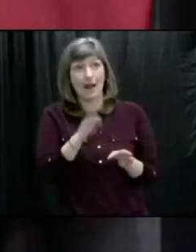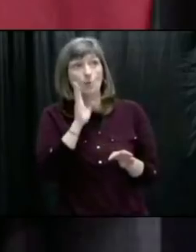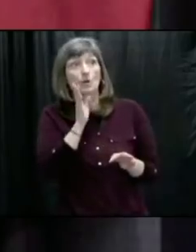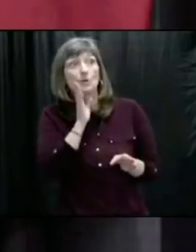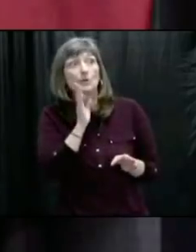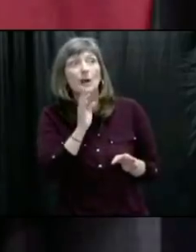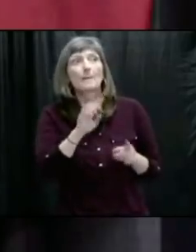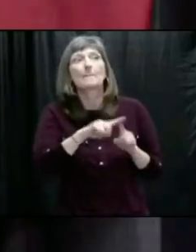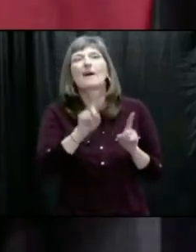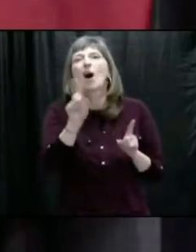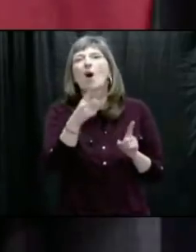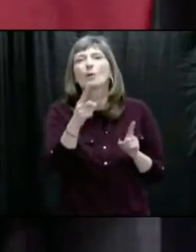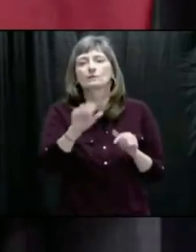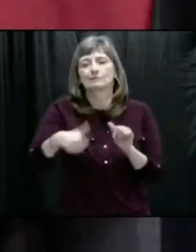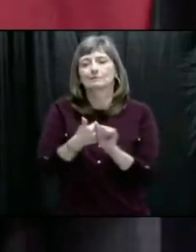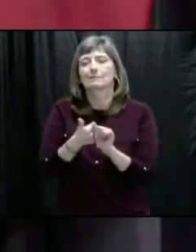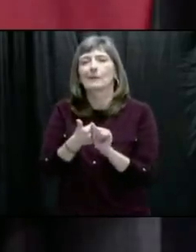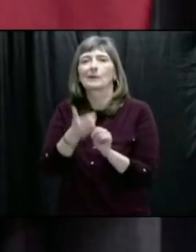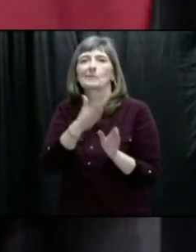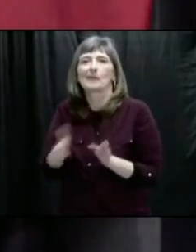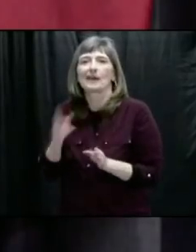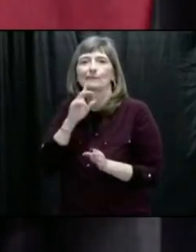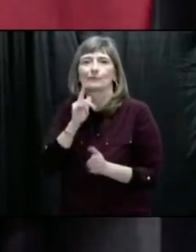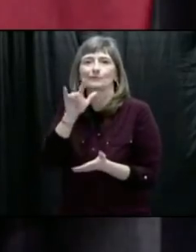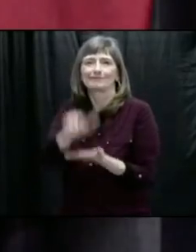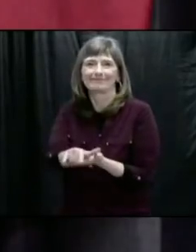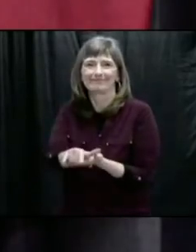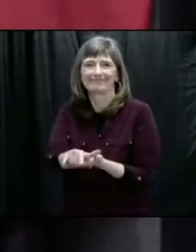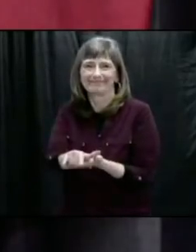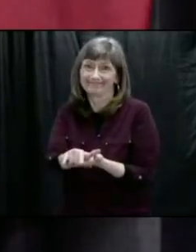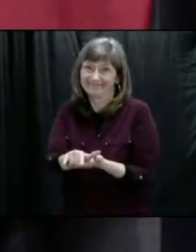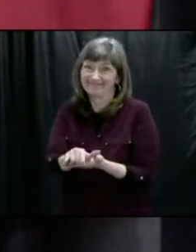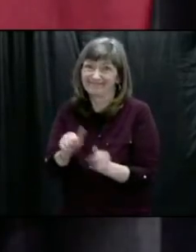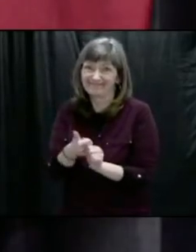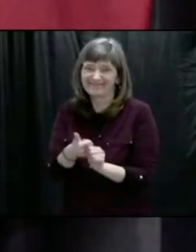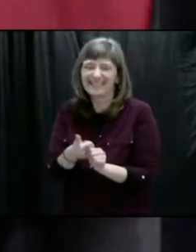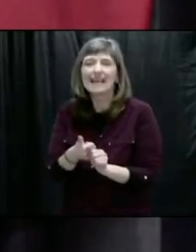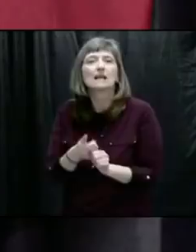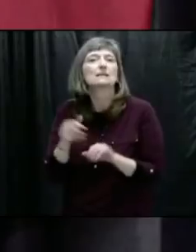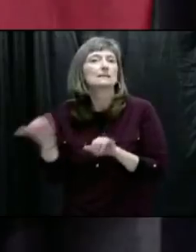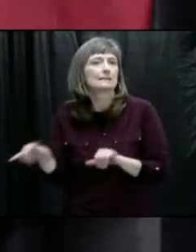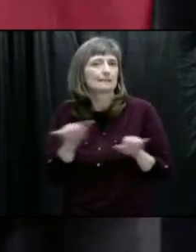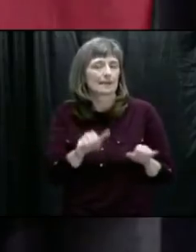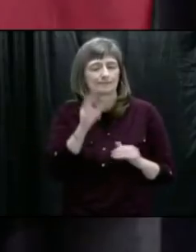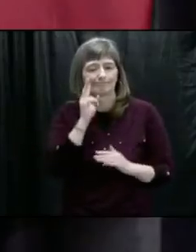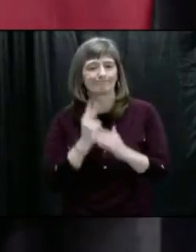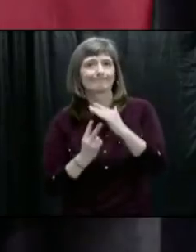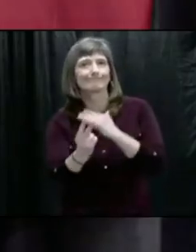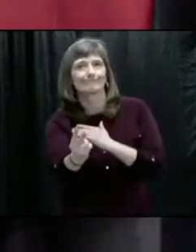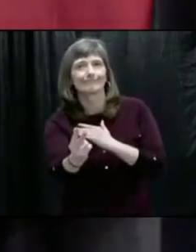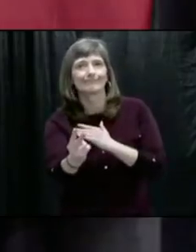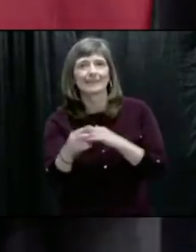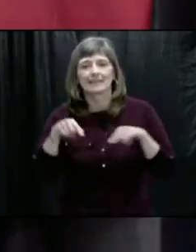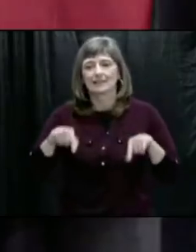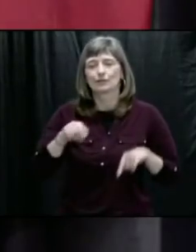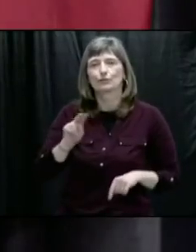KNOWING THAT A PLAN IS JUST THAT AND MAY NEED TO BE ADJUSTED AND YOU PUT ALTERNATE DESTINATION